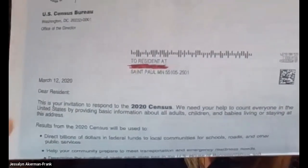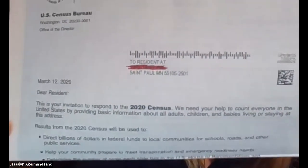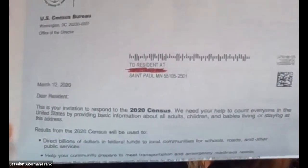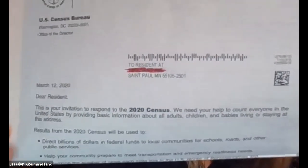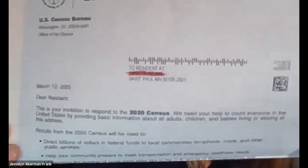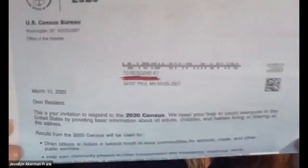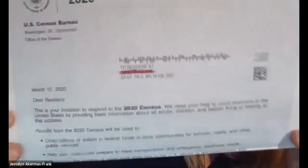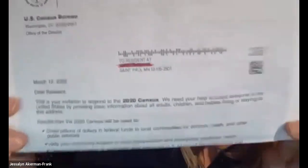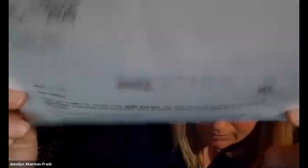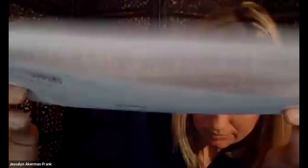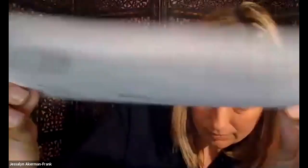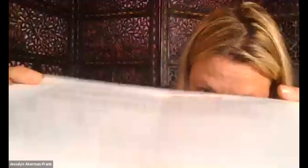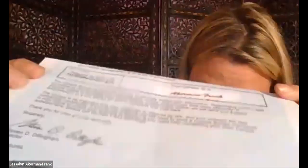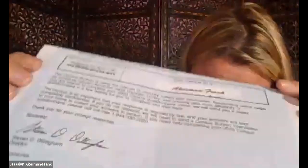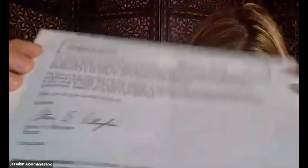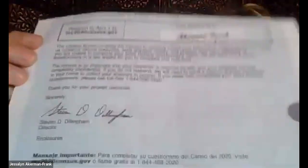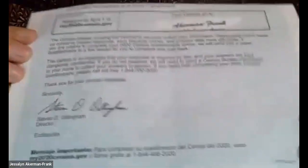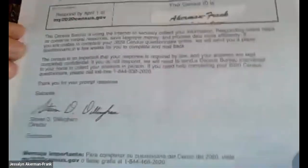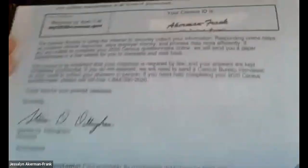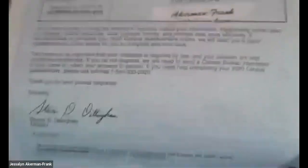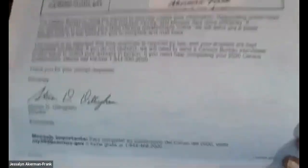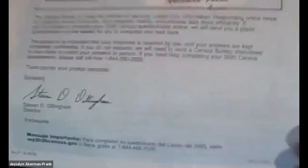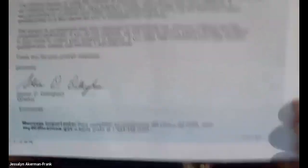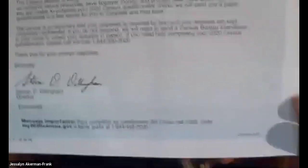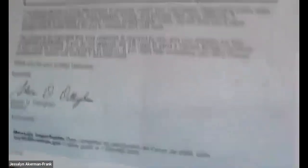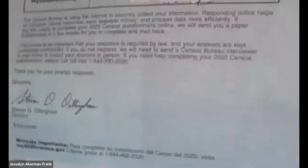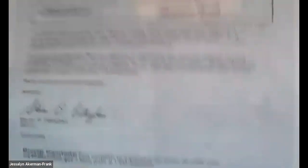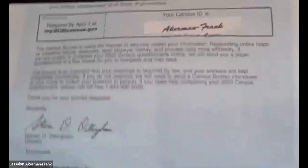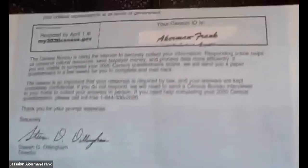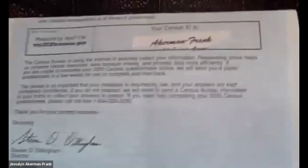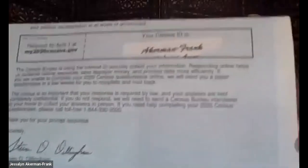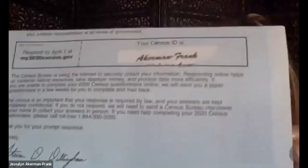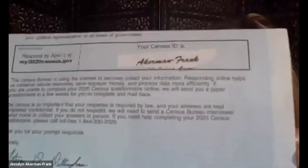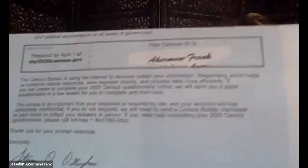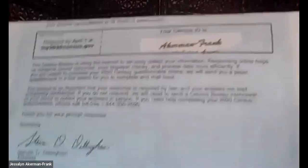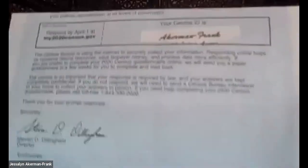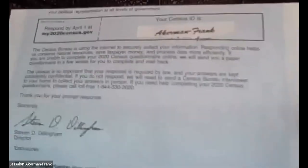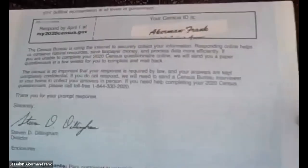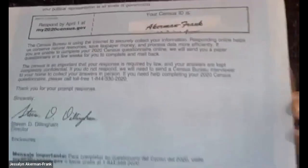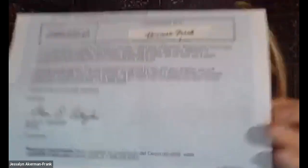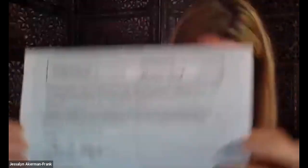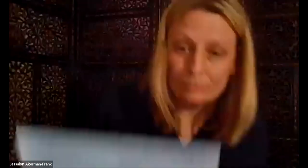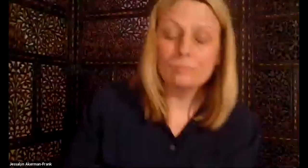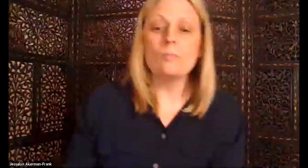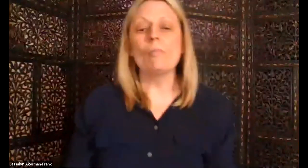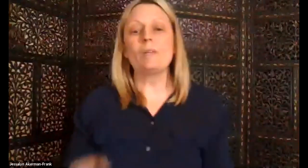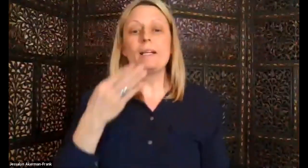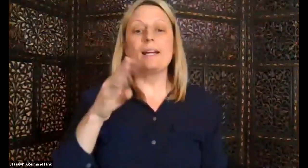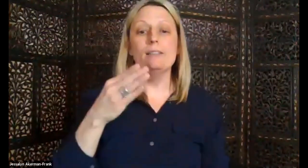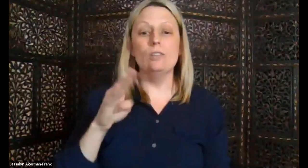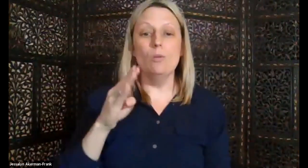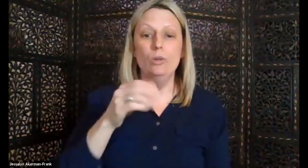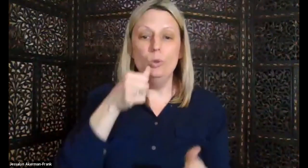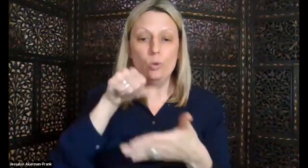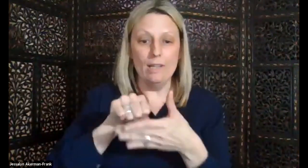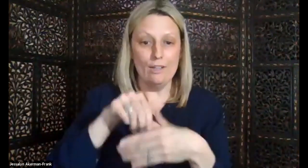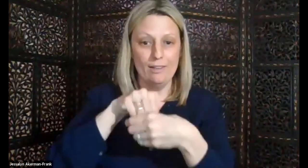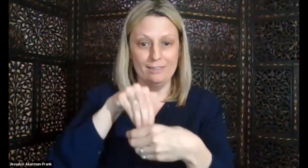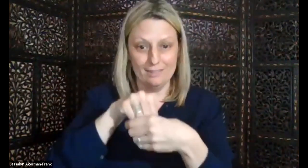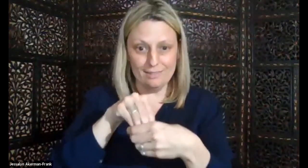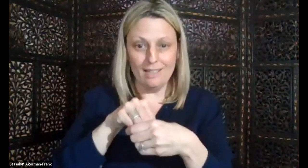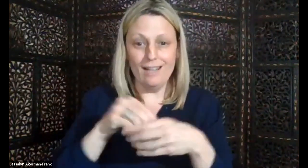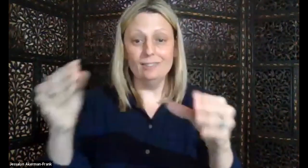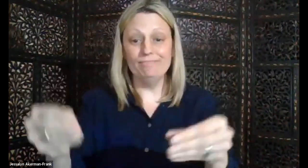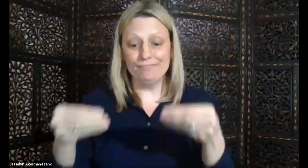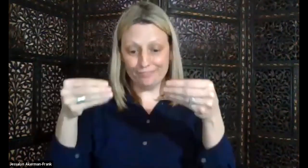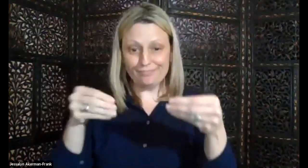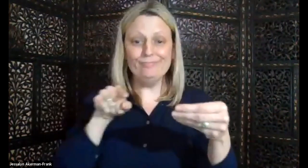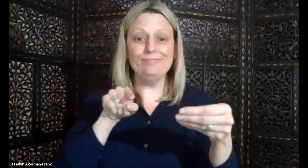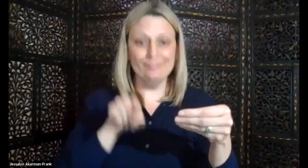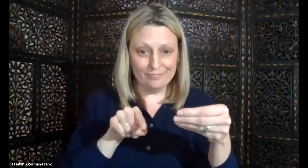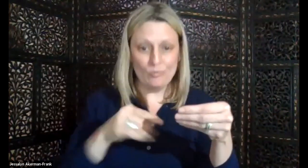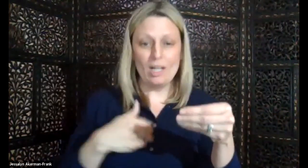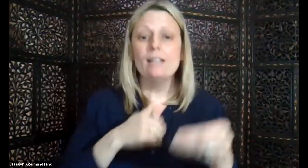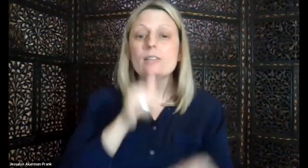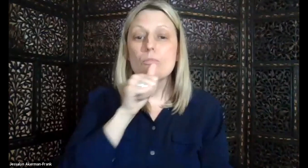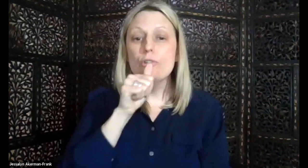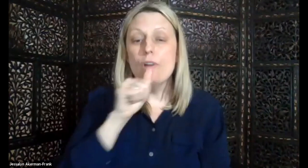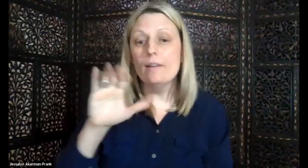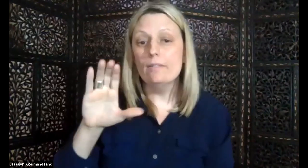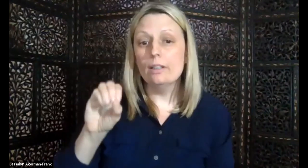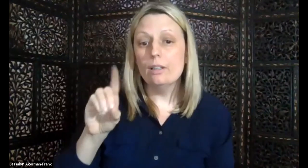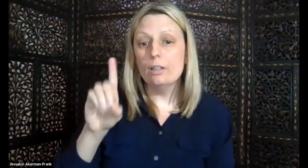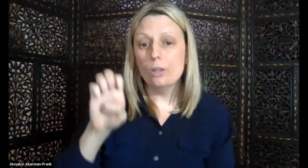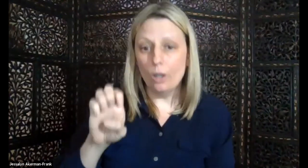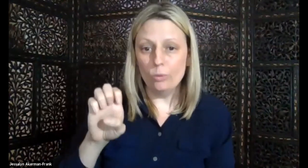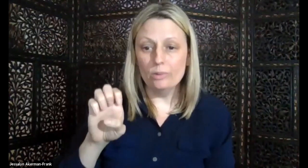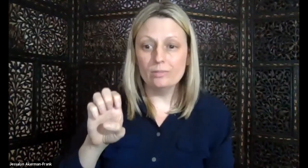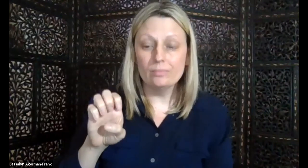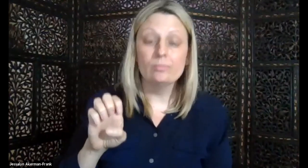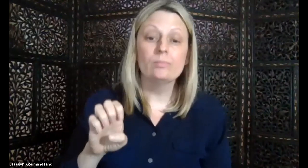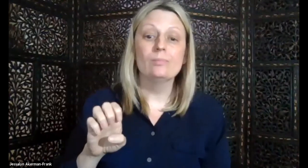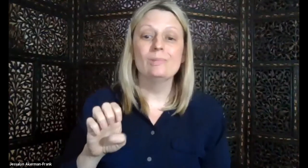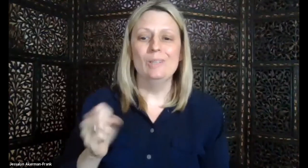expecting something like this.